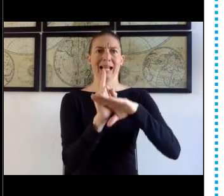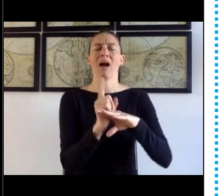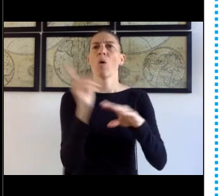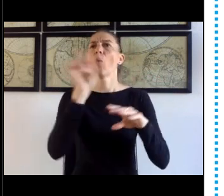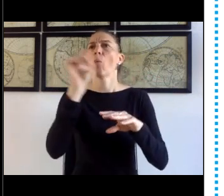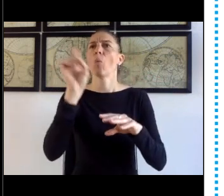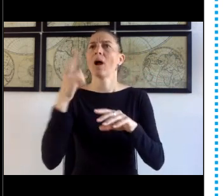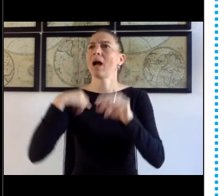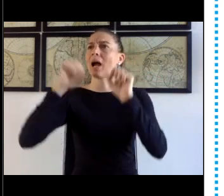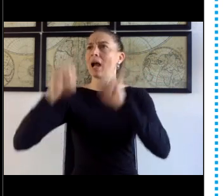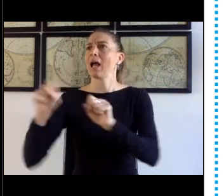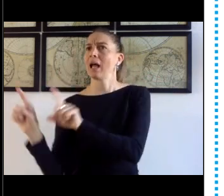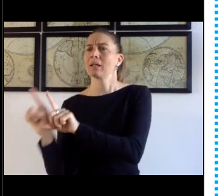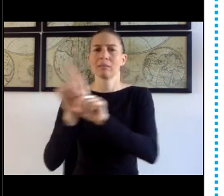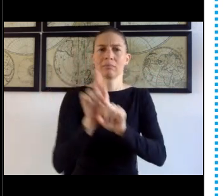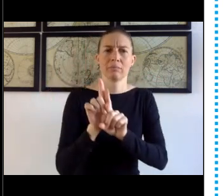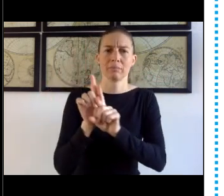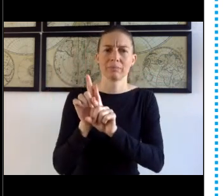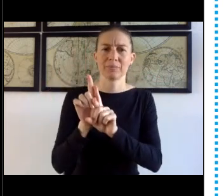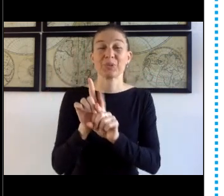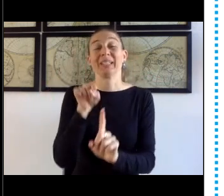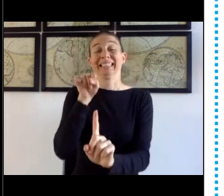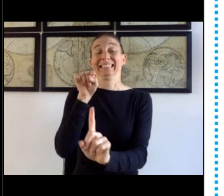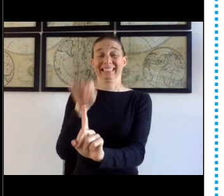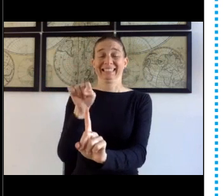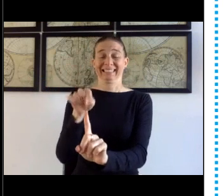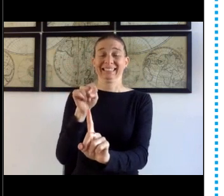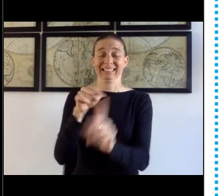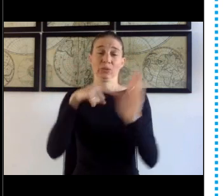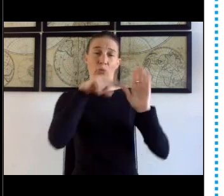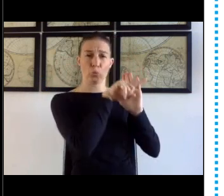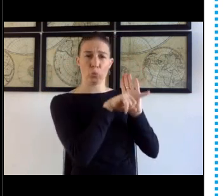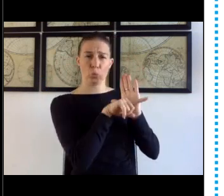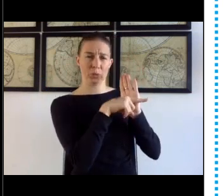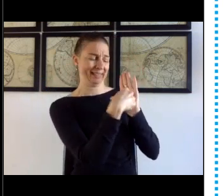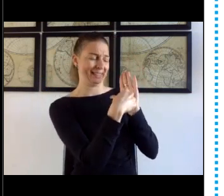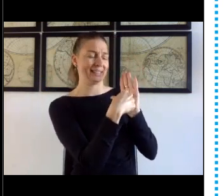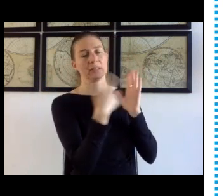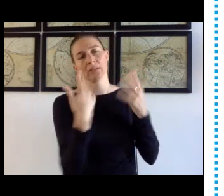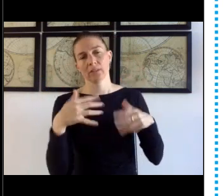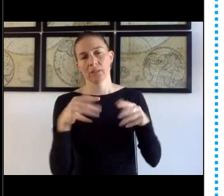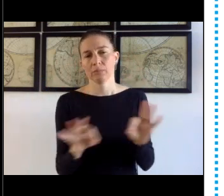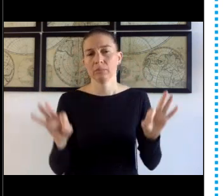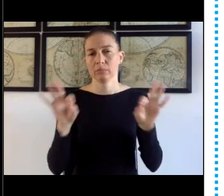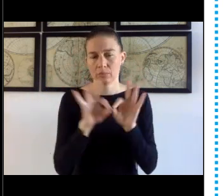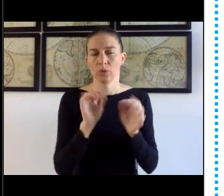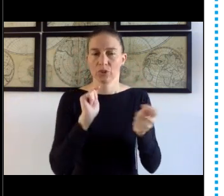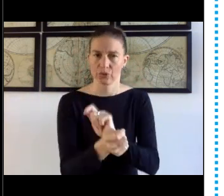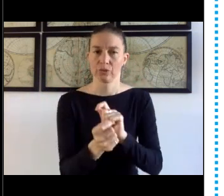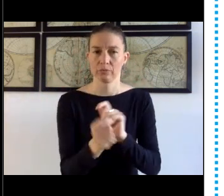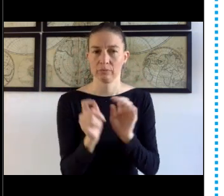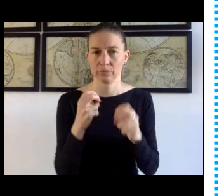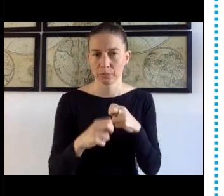This is the biggest challenge we want to address at the moment. But there are other small issues as well with regulations.